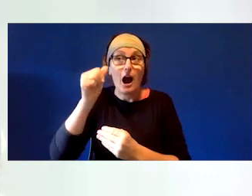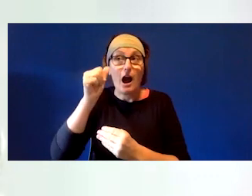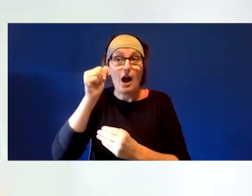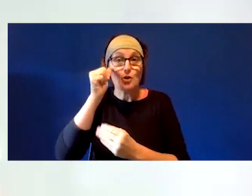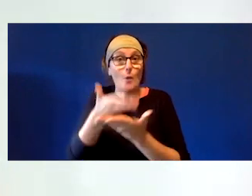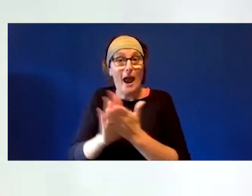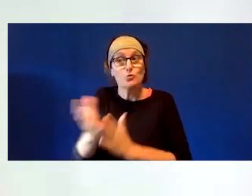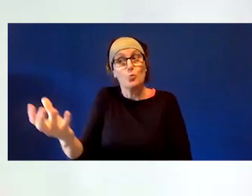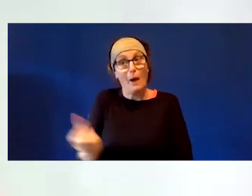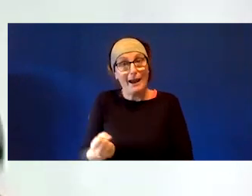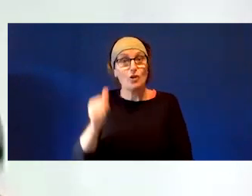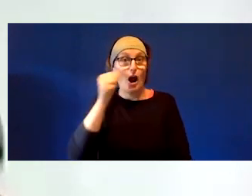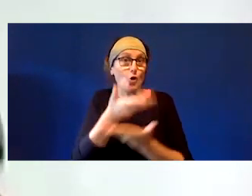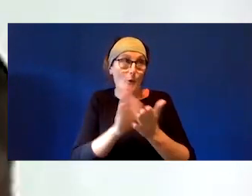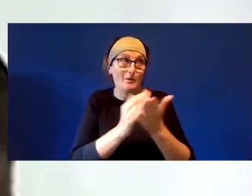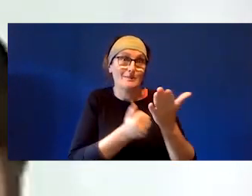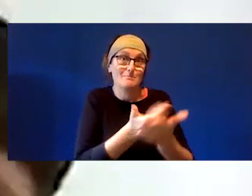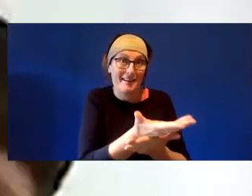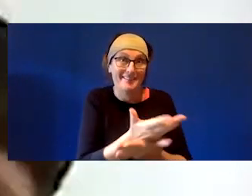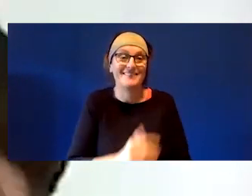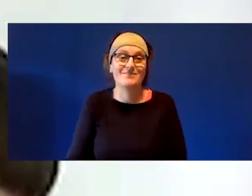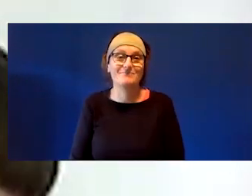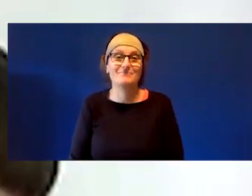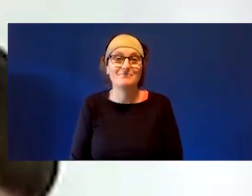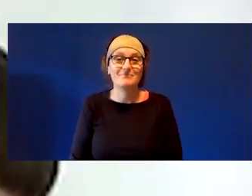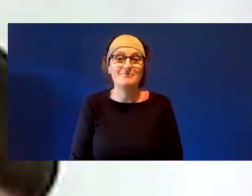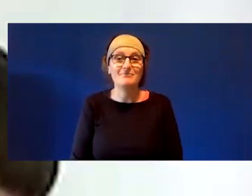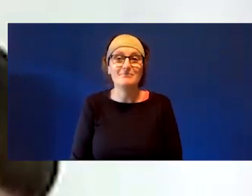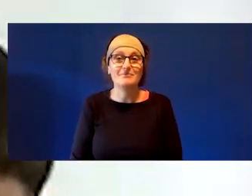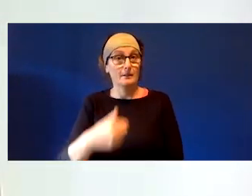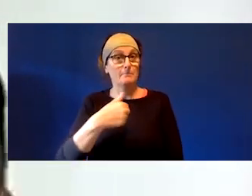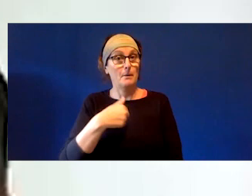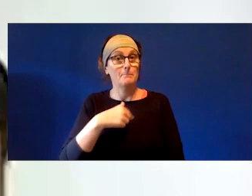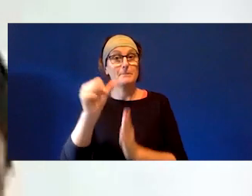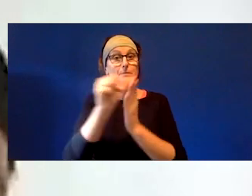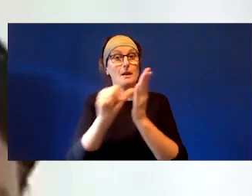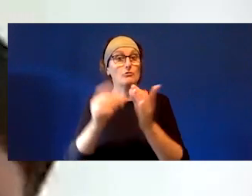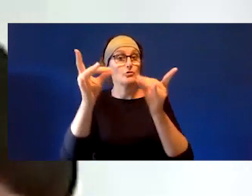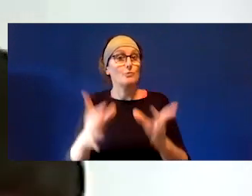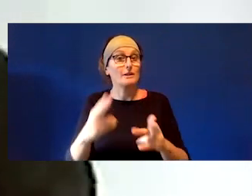And so as a person - artistic director of a small-to-medium organisation, I was frugal.